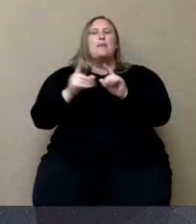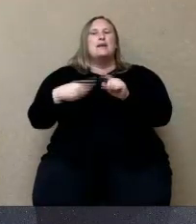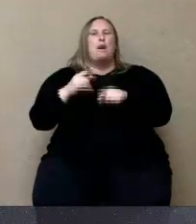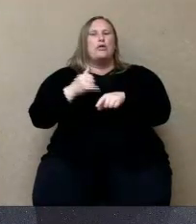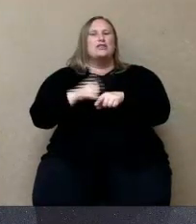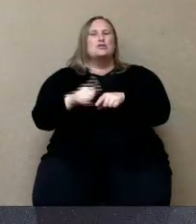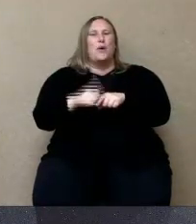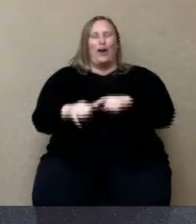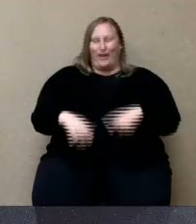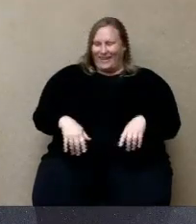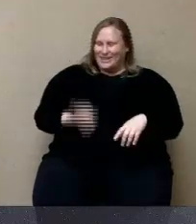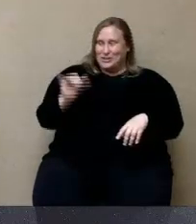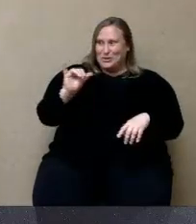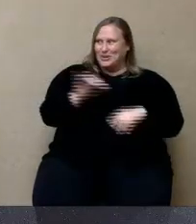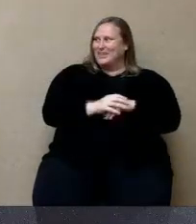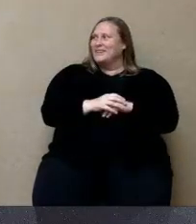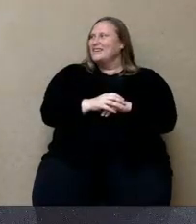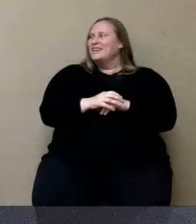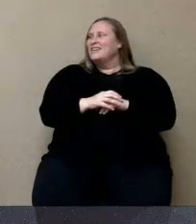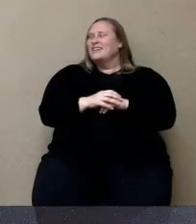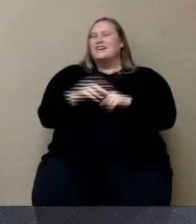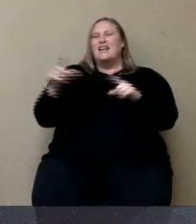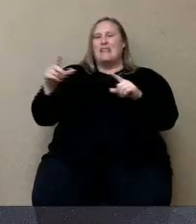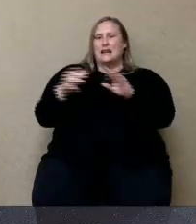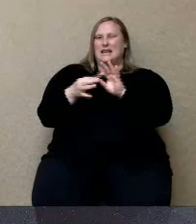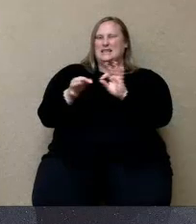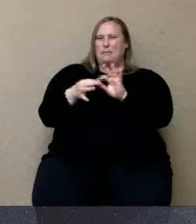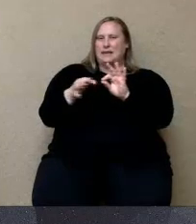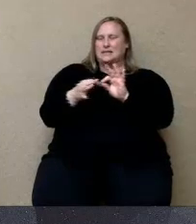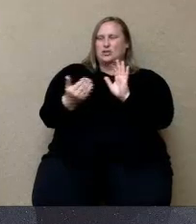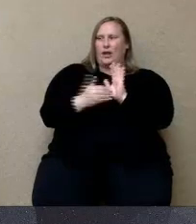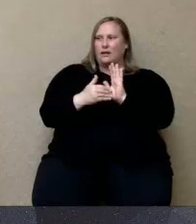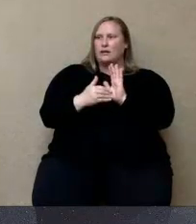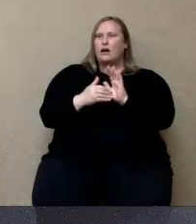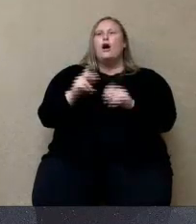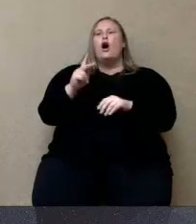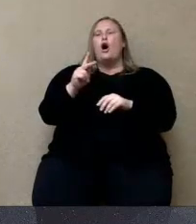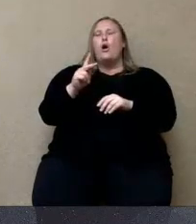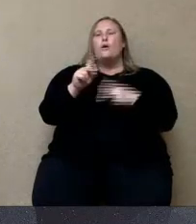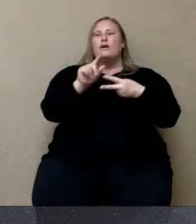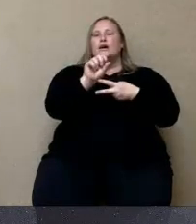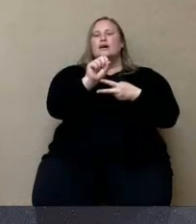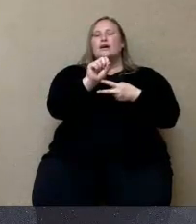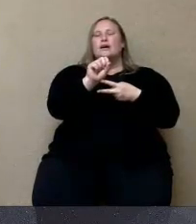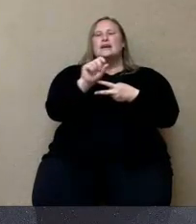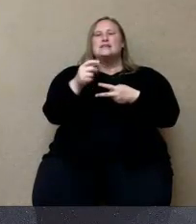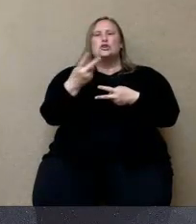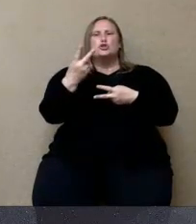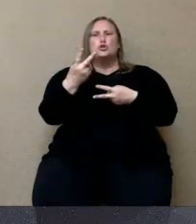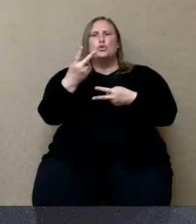Two of our awesome, awesome were trained in education, Kelly. Oh Kelly? Kelly's the other one?